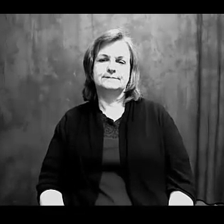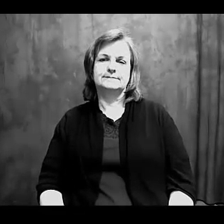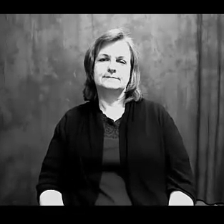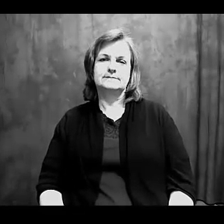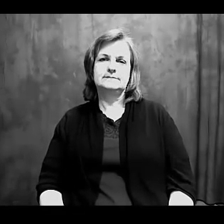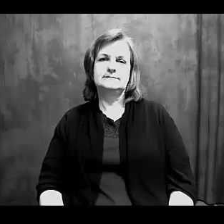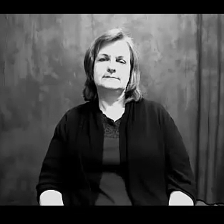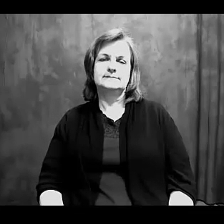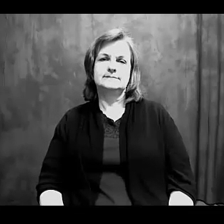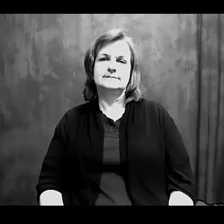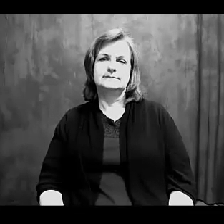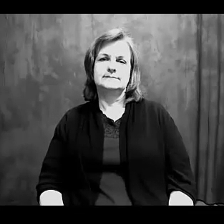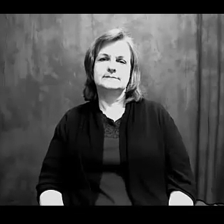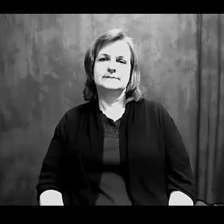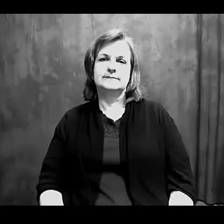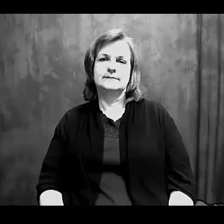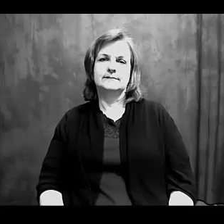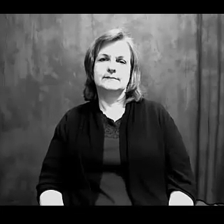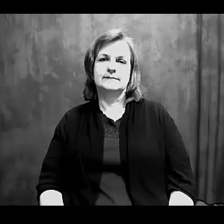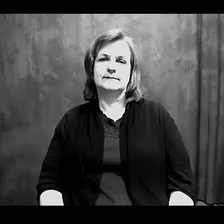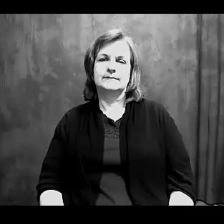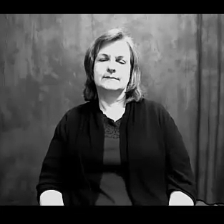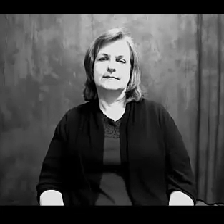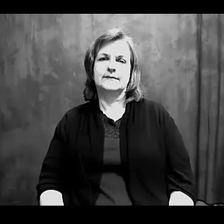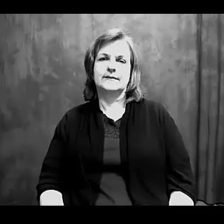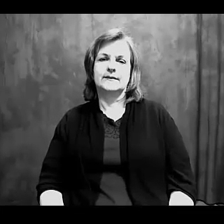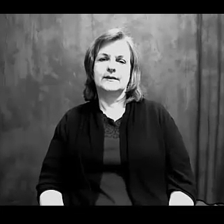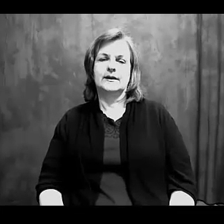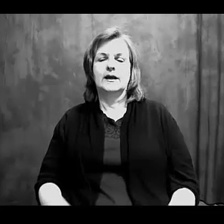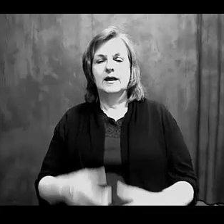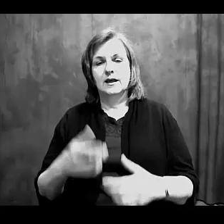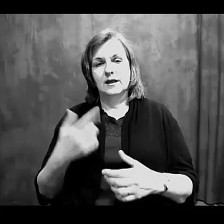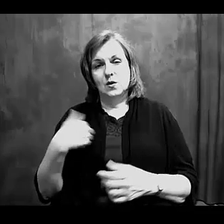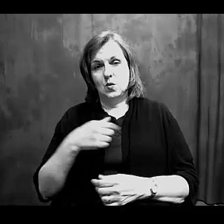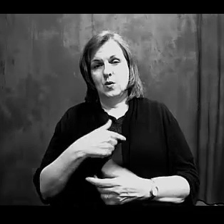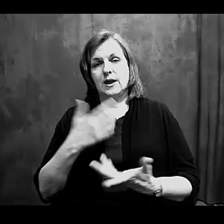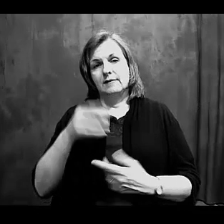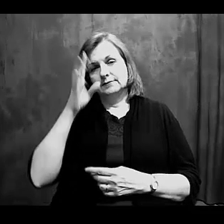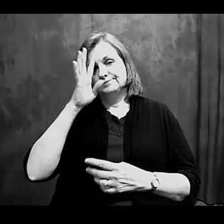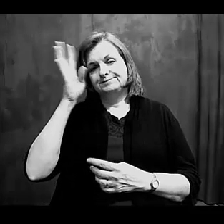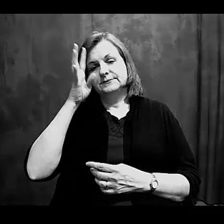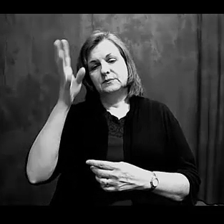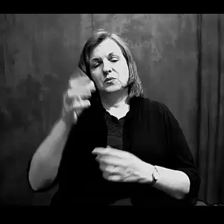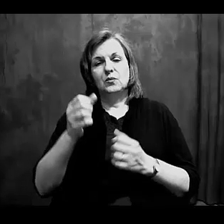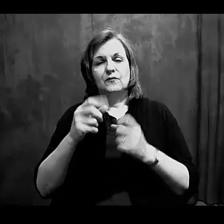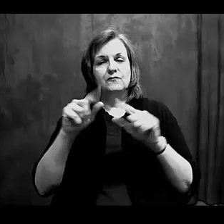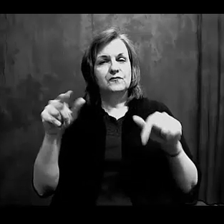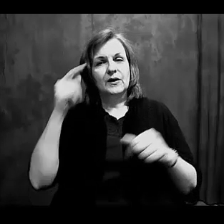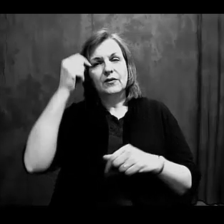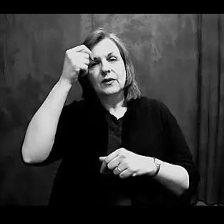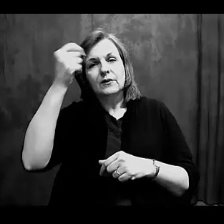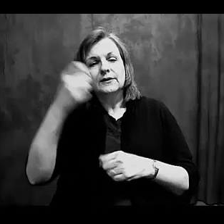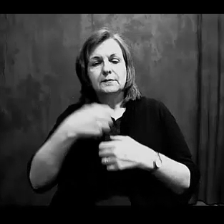from there they have build all kinds of theories and made all sorts of observations about DNA